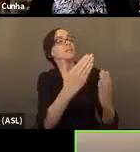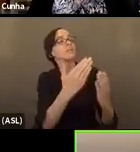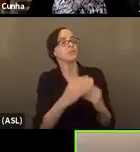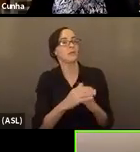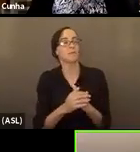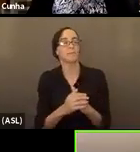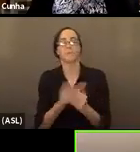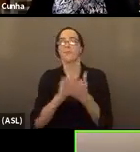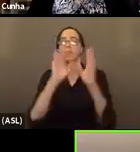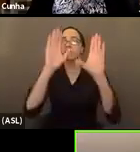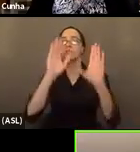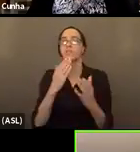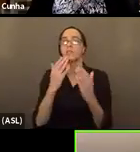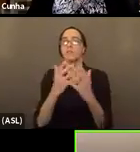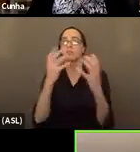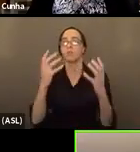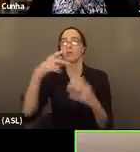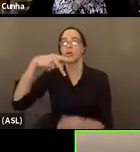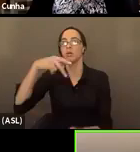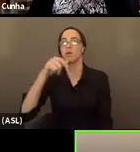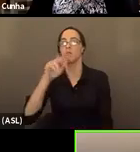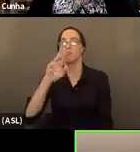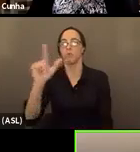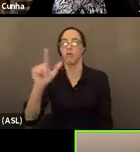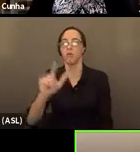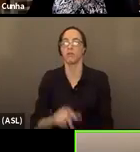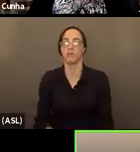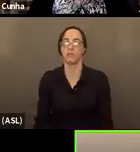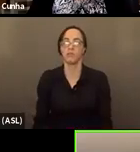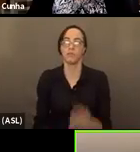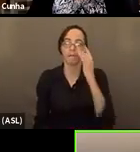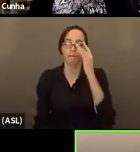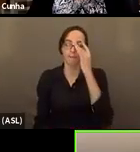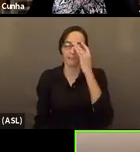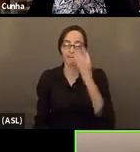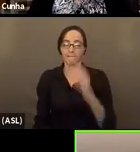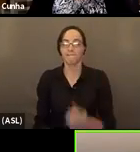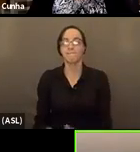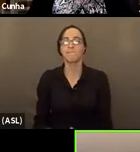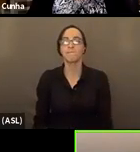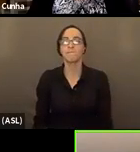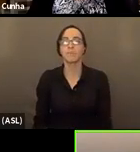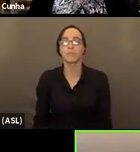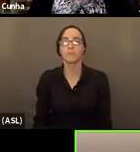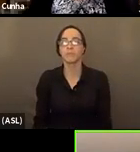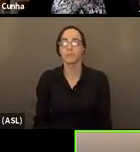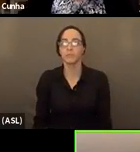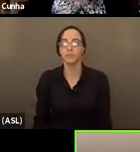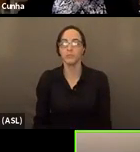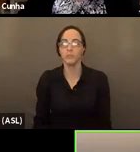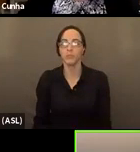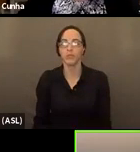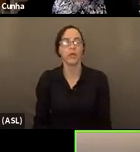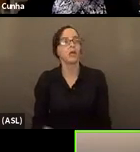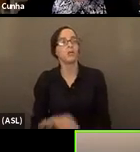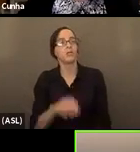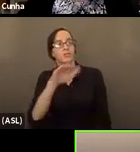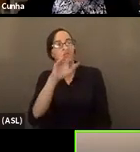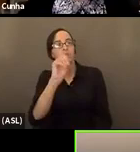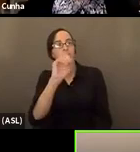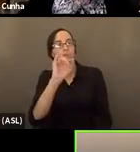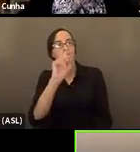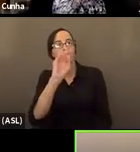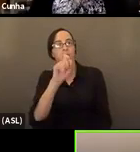and and yes something i think you said mike earlier about that disabled and seniors are often